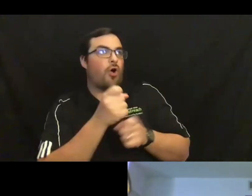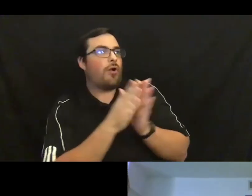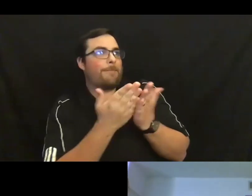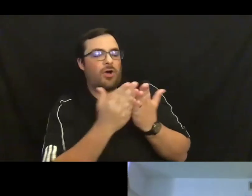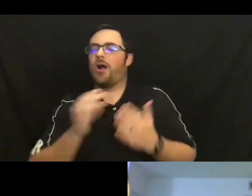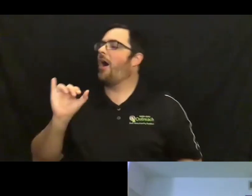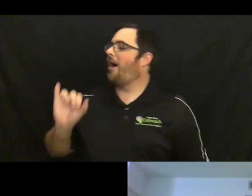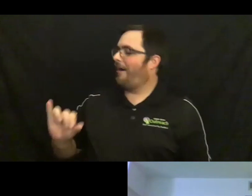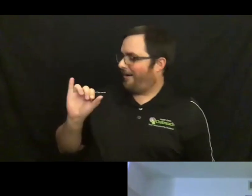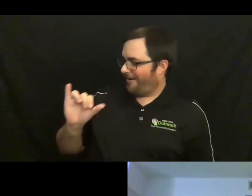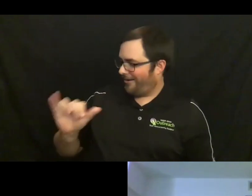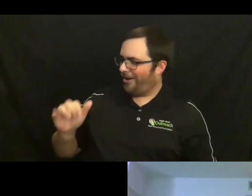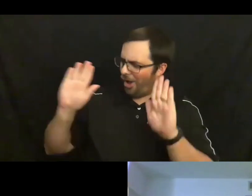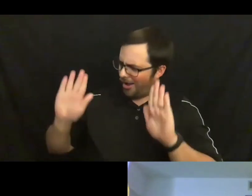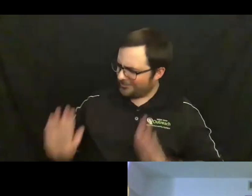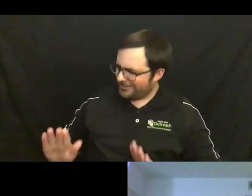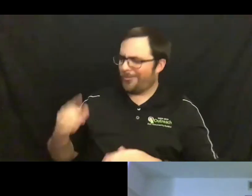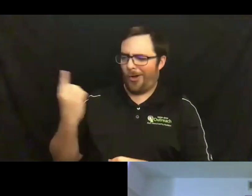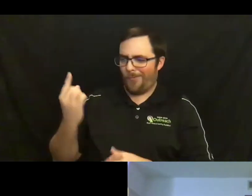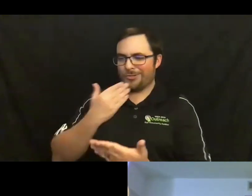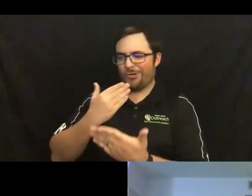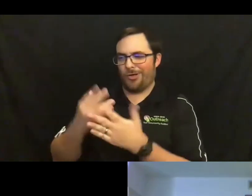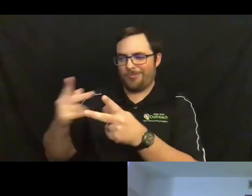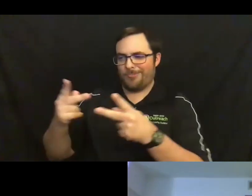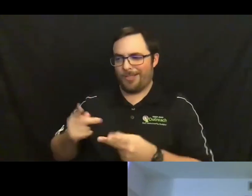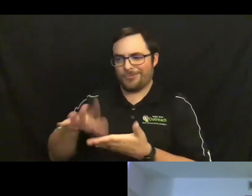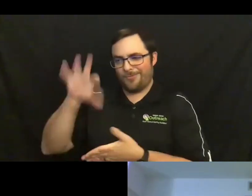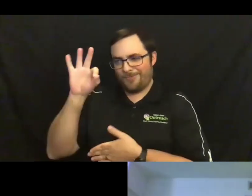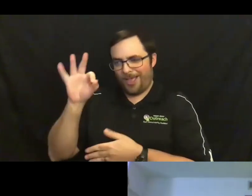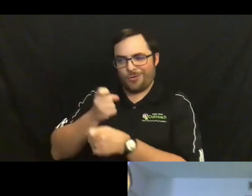Jen: A joke book? Awesome. That's always a good place to find them.